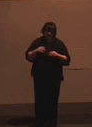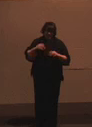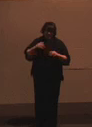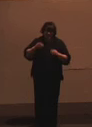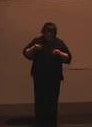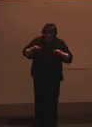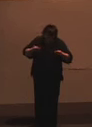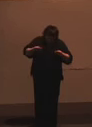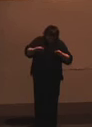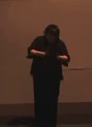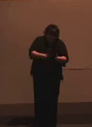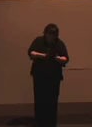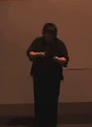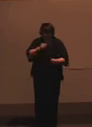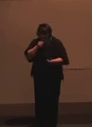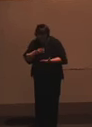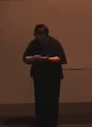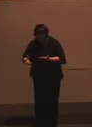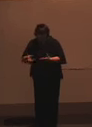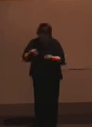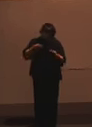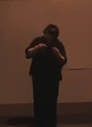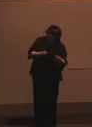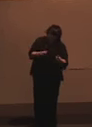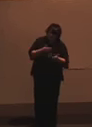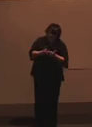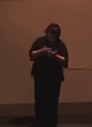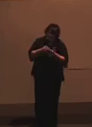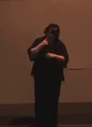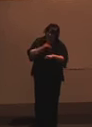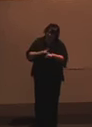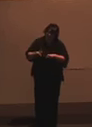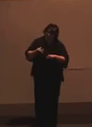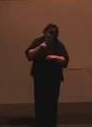for emptiness is so nice.